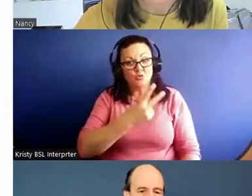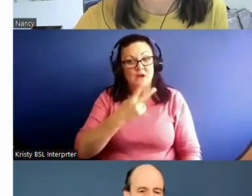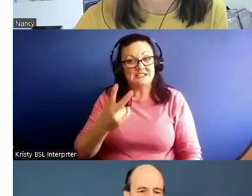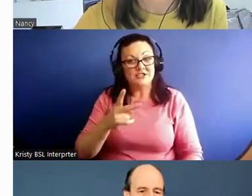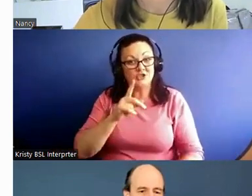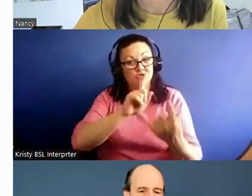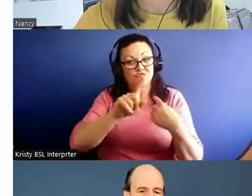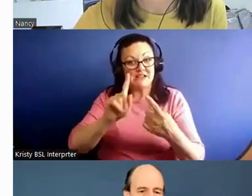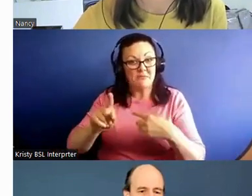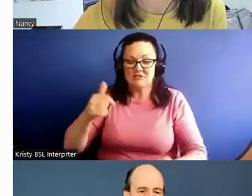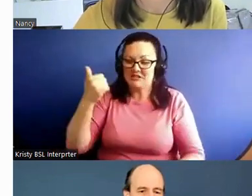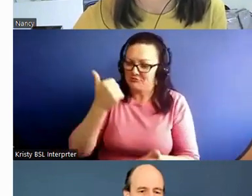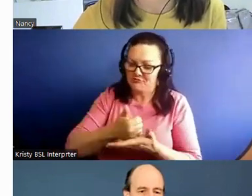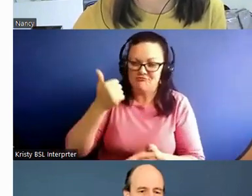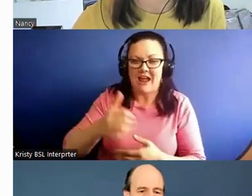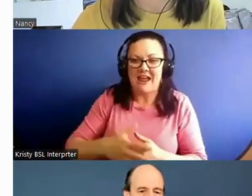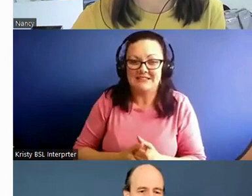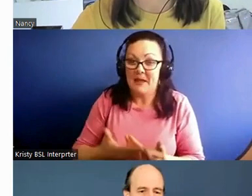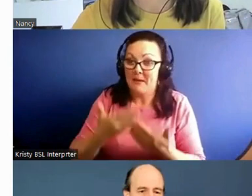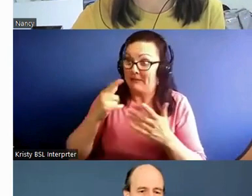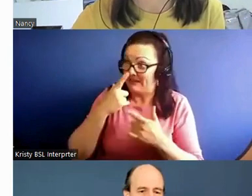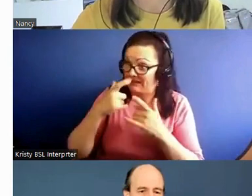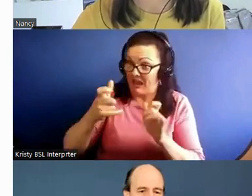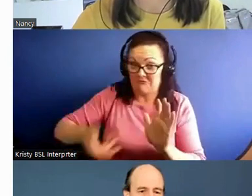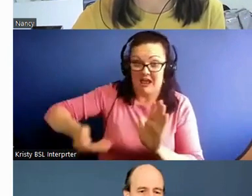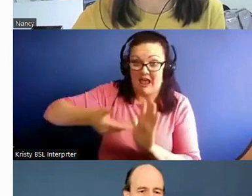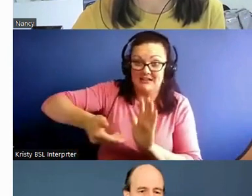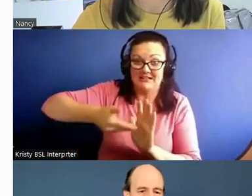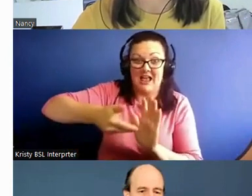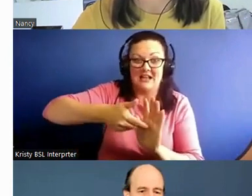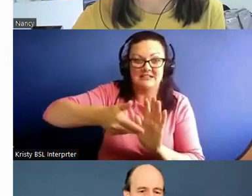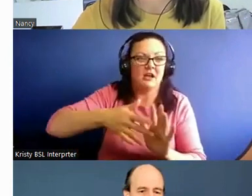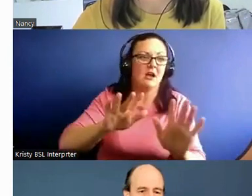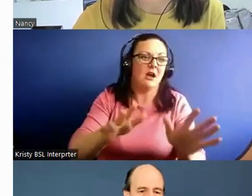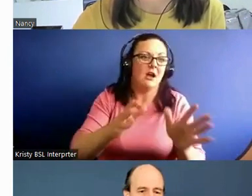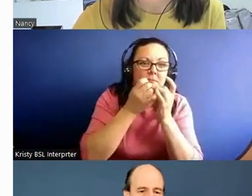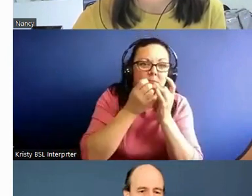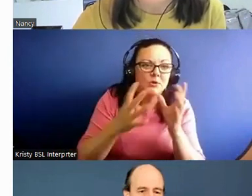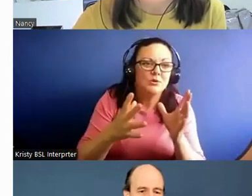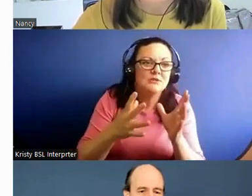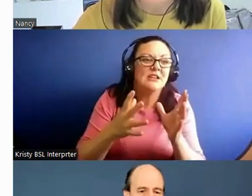That's great. Please add more. Beautiful. Community buy in.